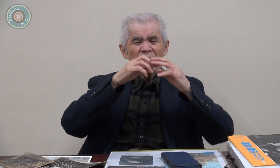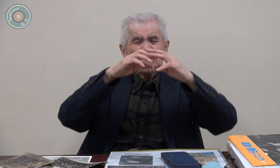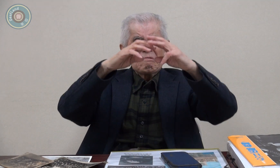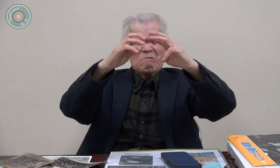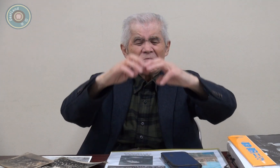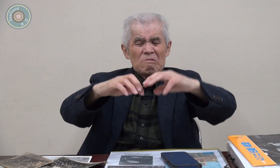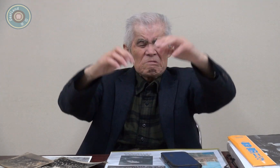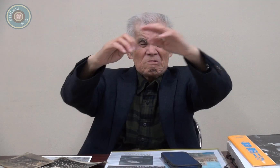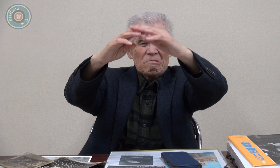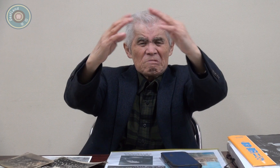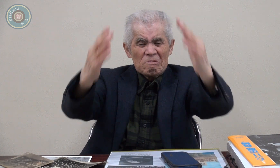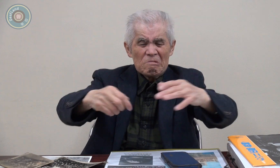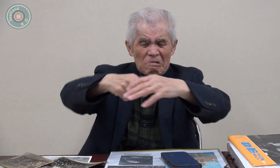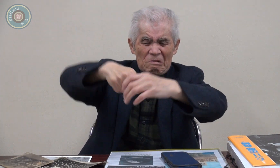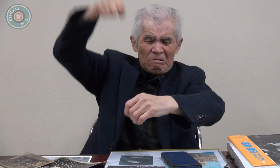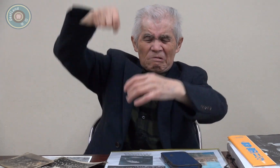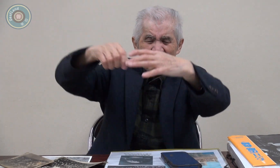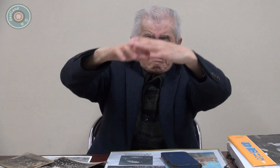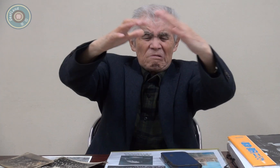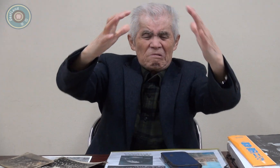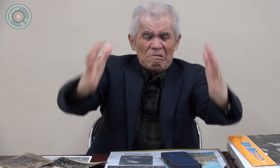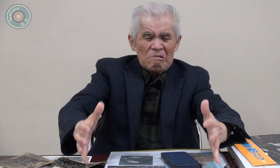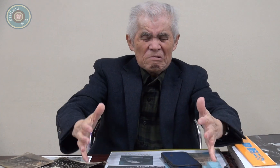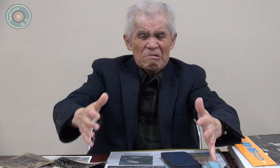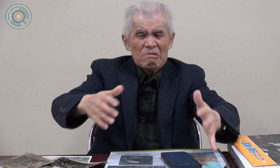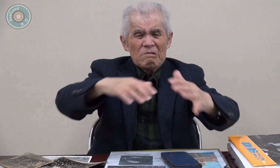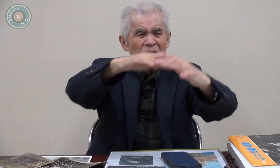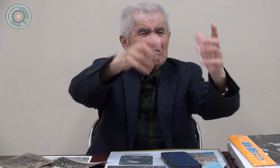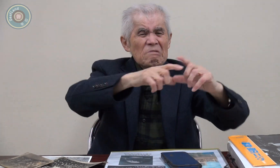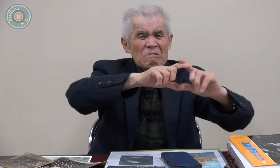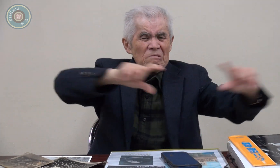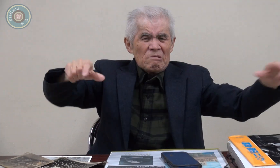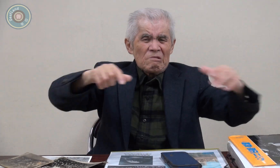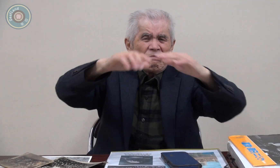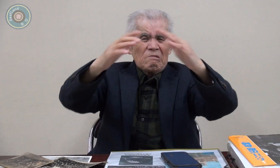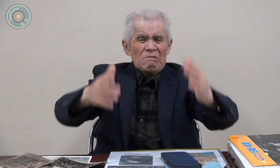We used to put a fly net over our food